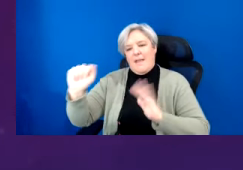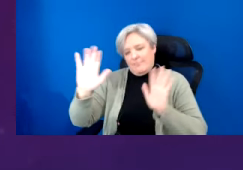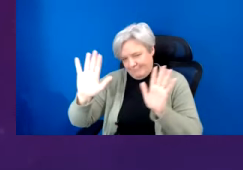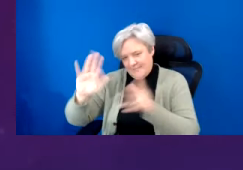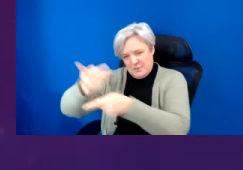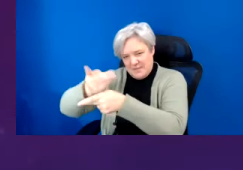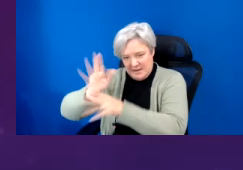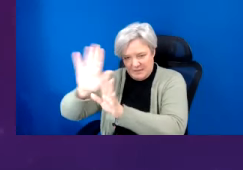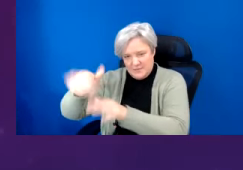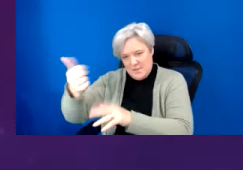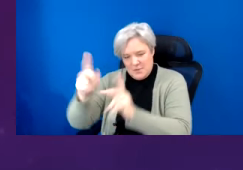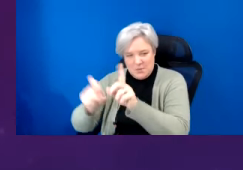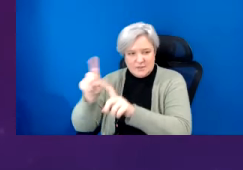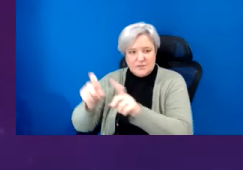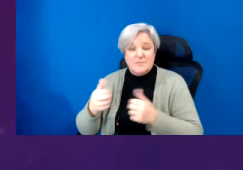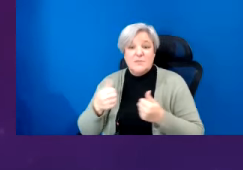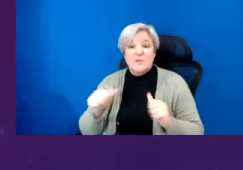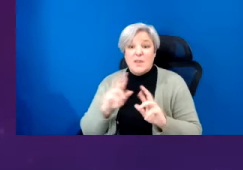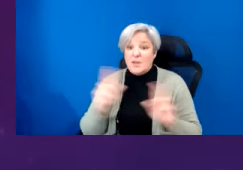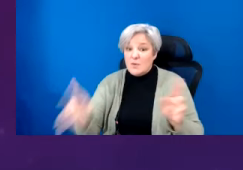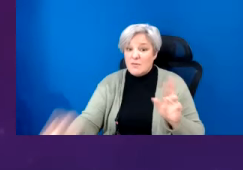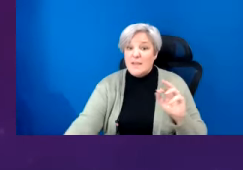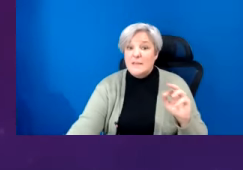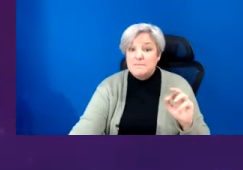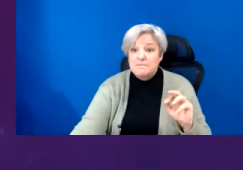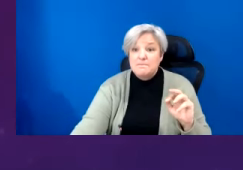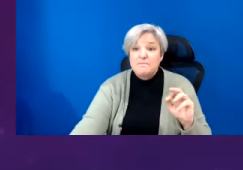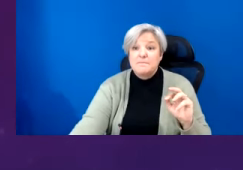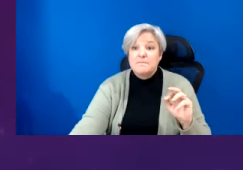So with that, I think we're ready to get started.